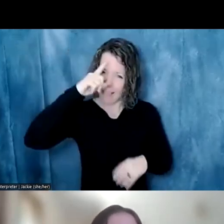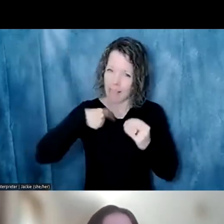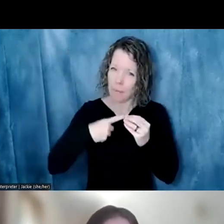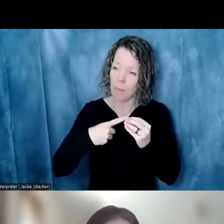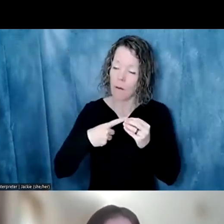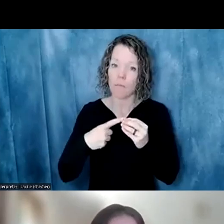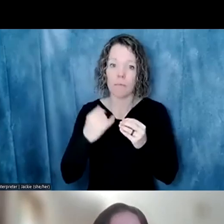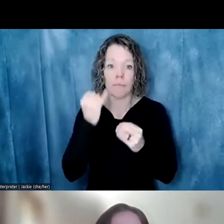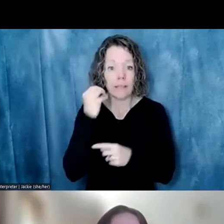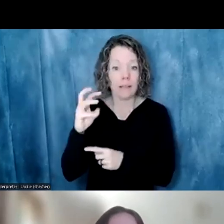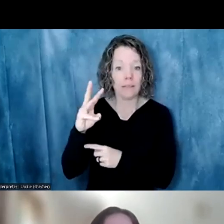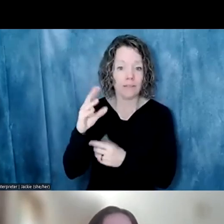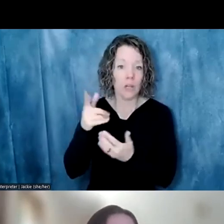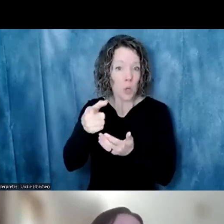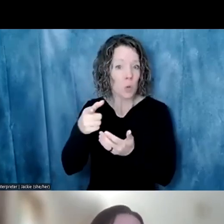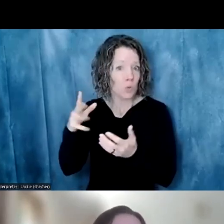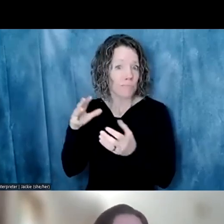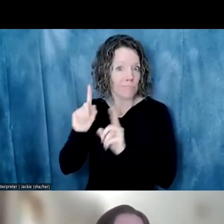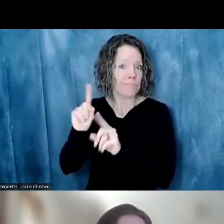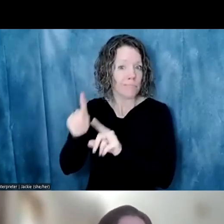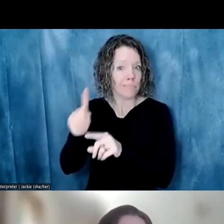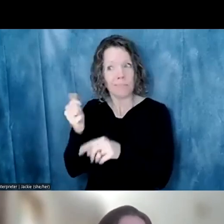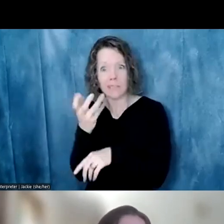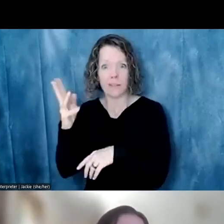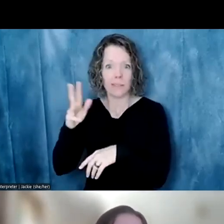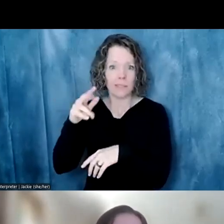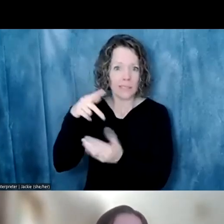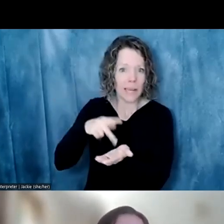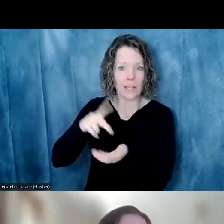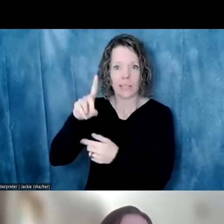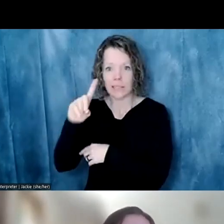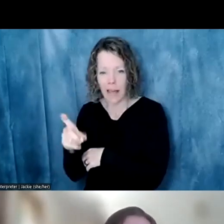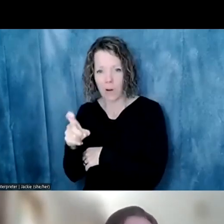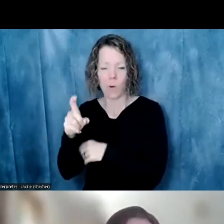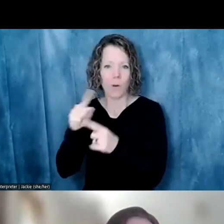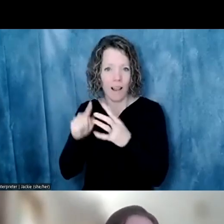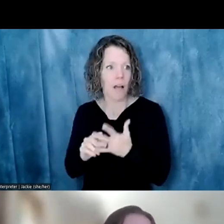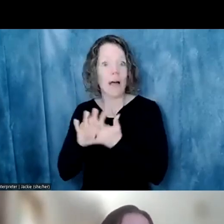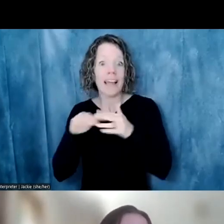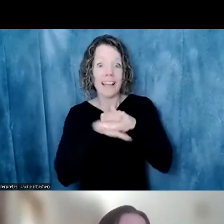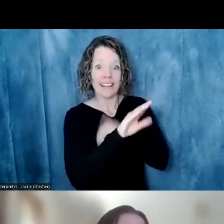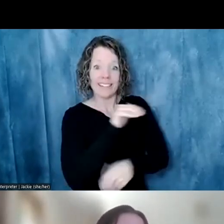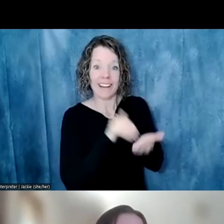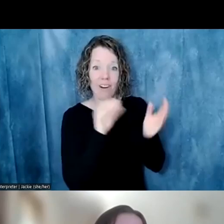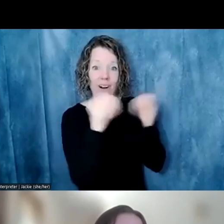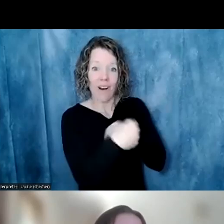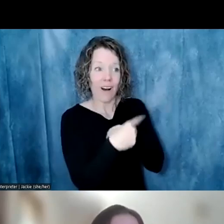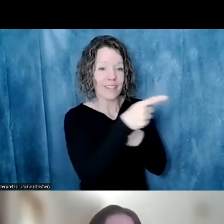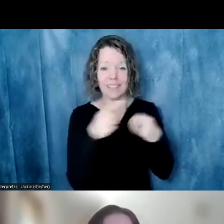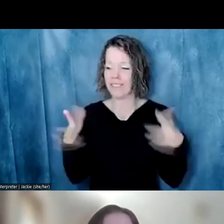rap sheet of psychiatric diagnosis is like? And also what that means, when introduction,